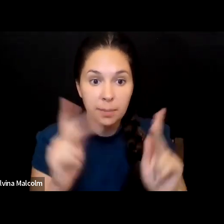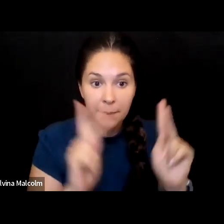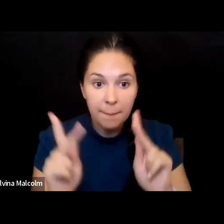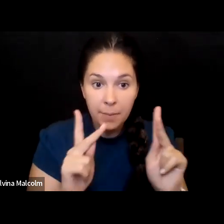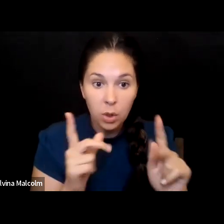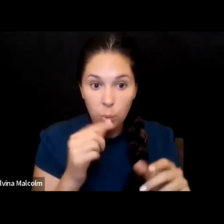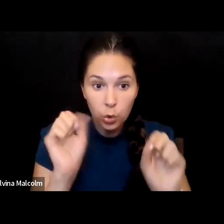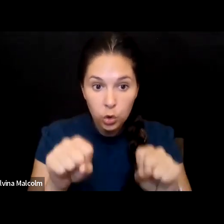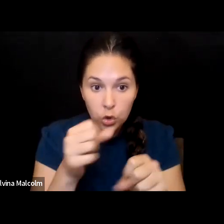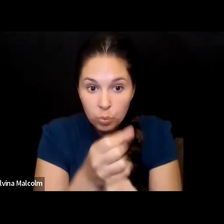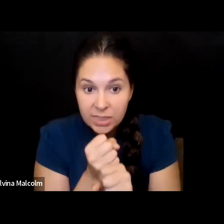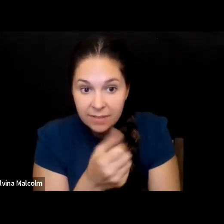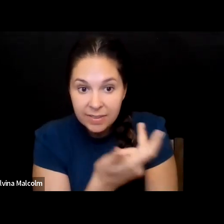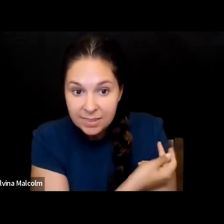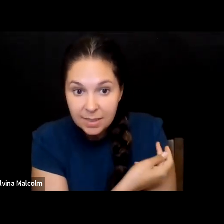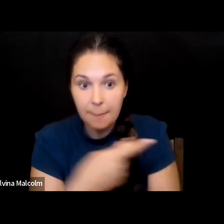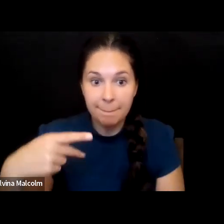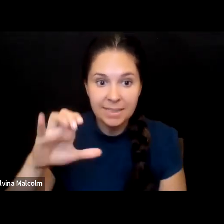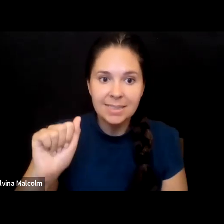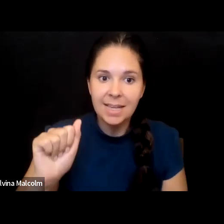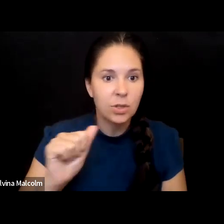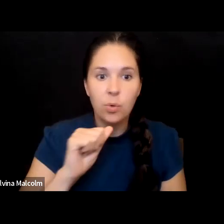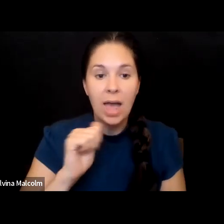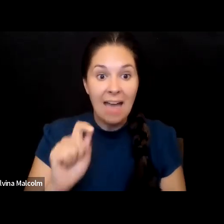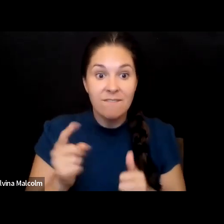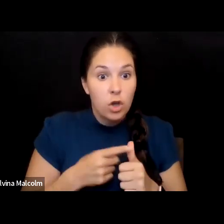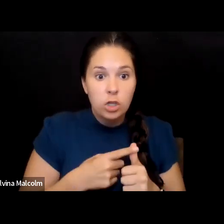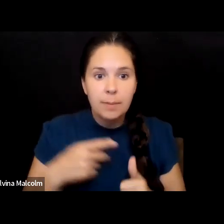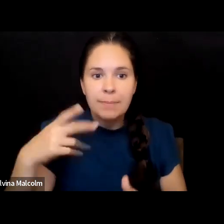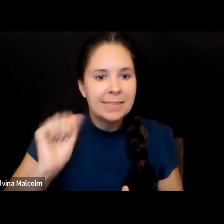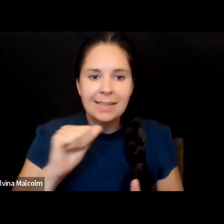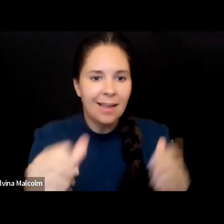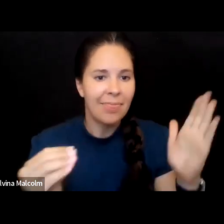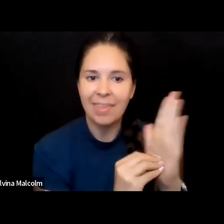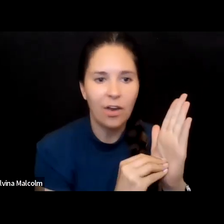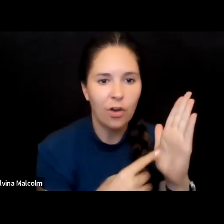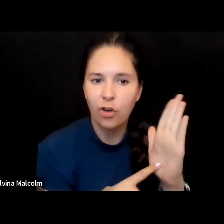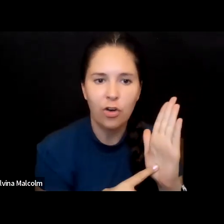that was with of those punch lists with